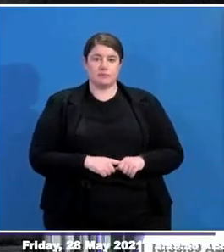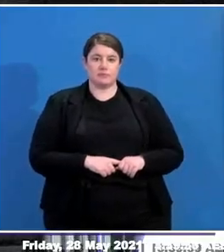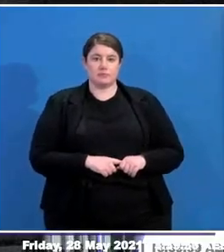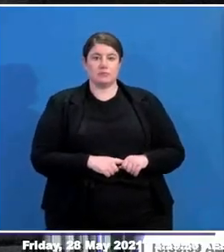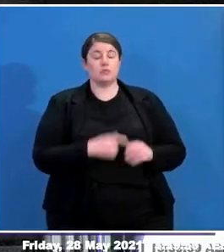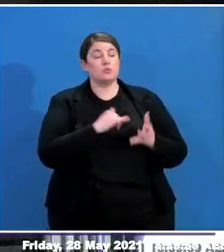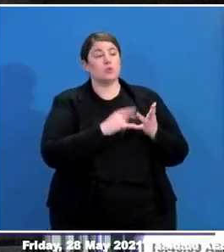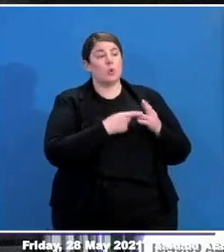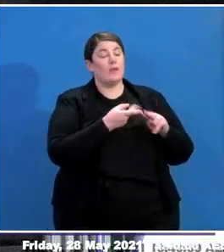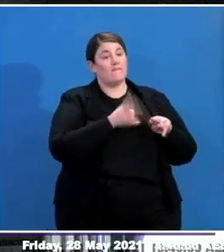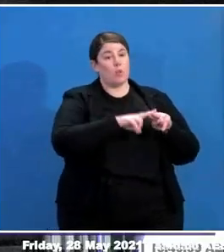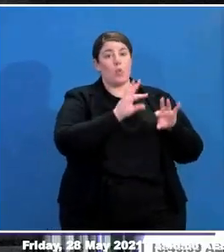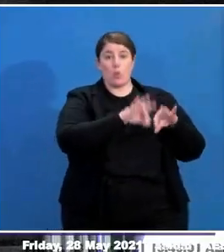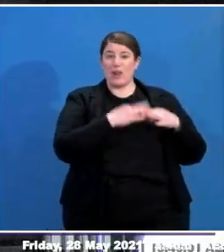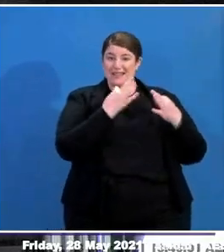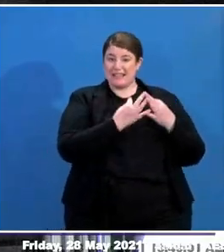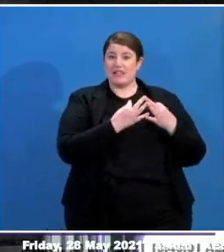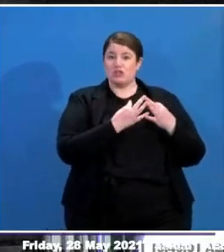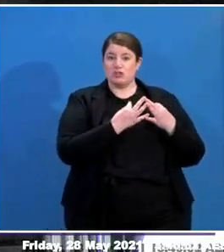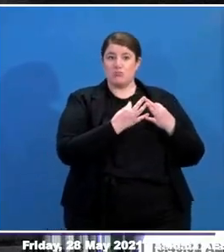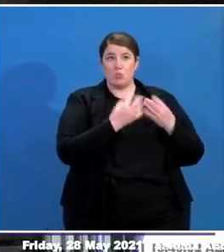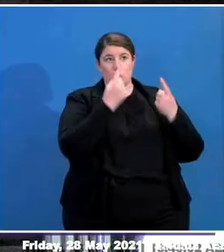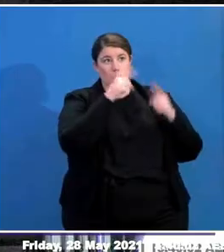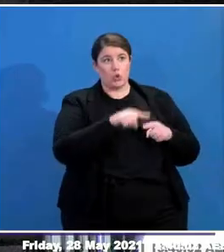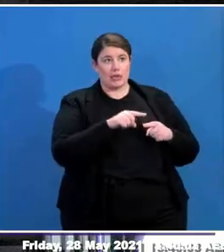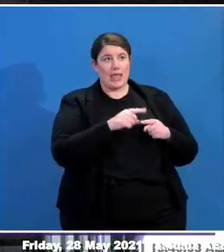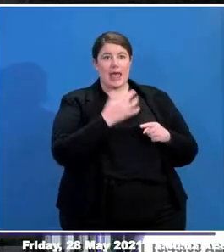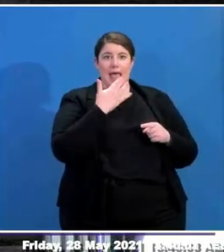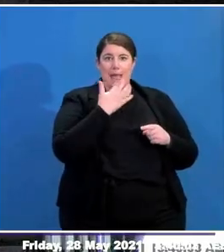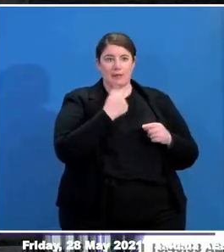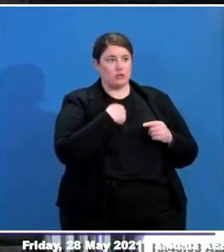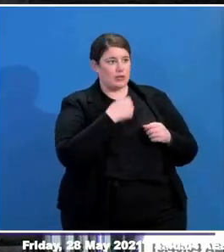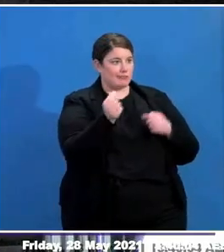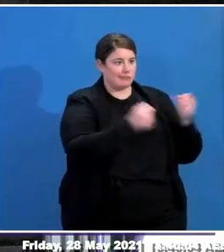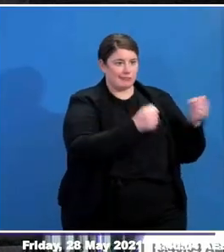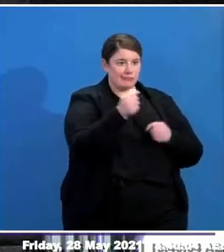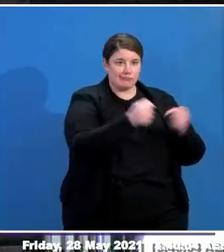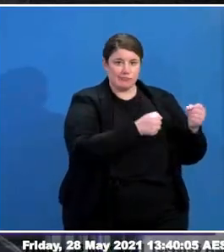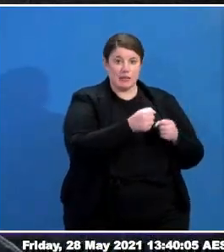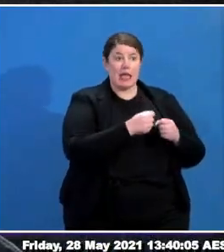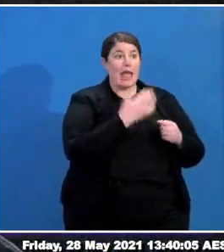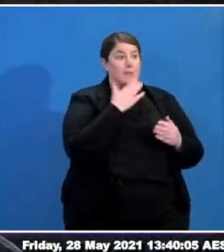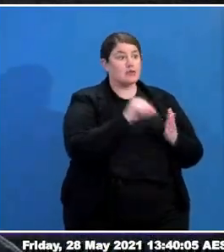bring about through the operation of efficiencies, that is for the provider to keep; is that right?